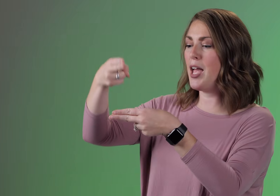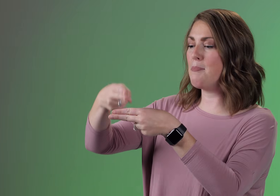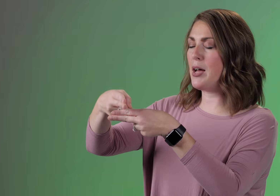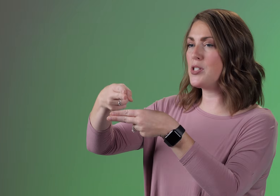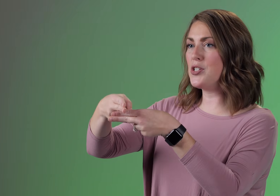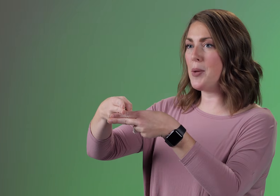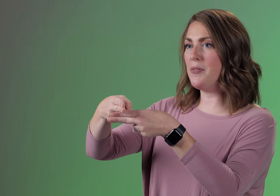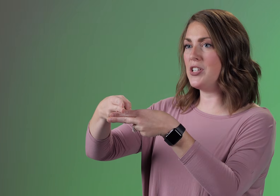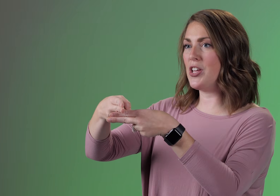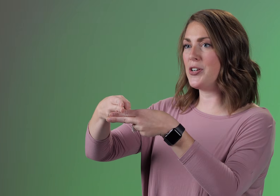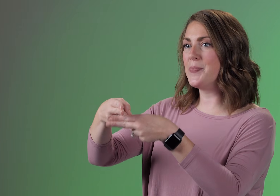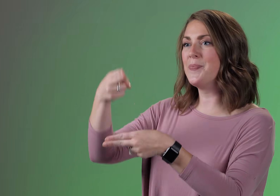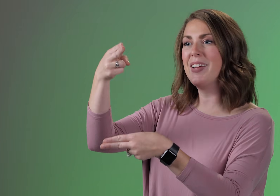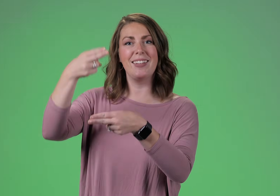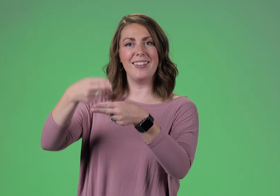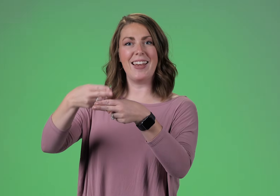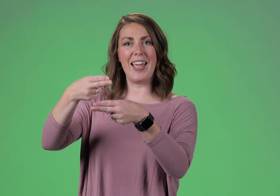and bounce on top of each other. NAME